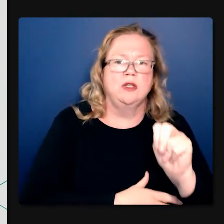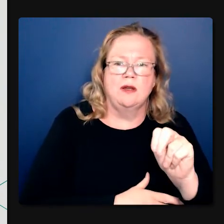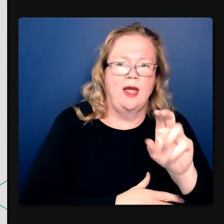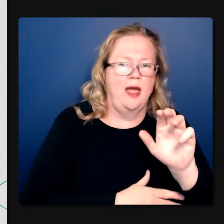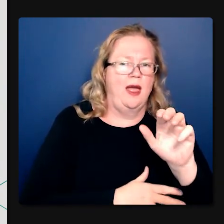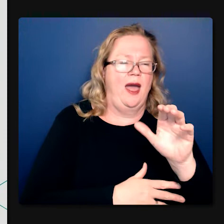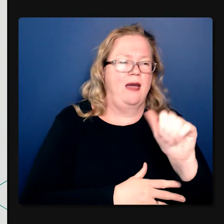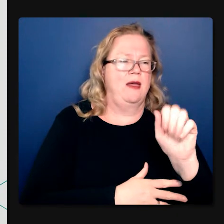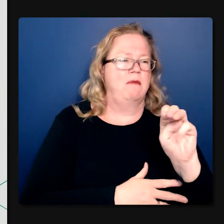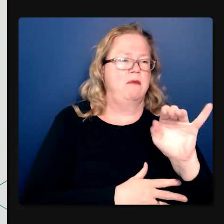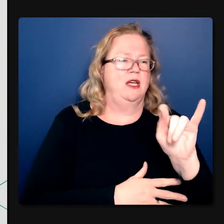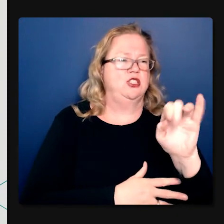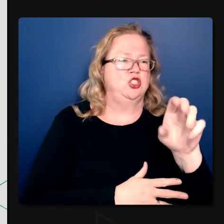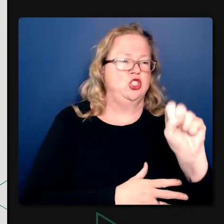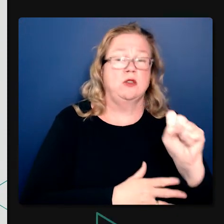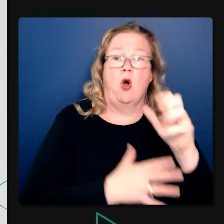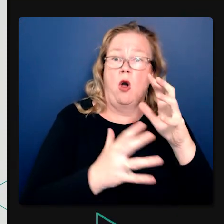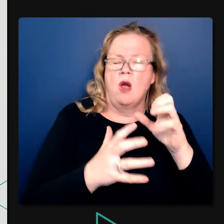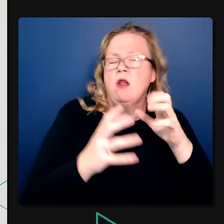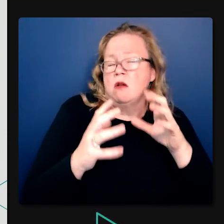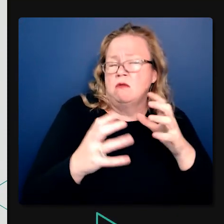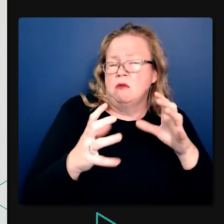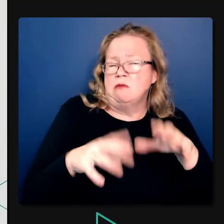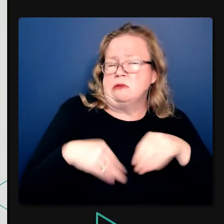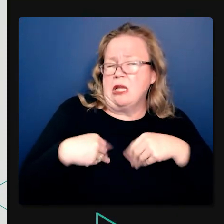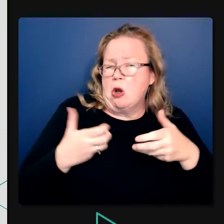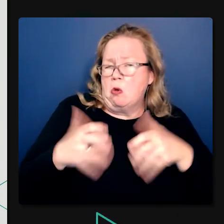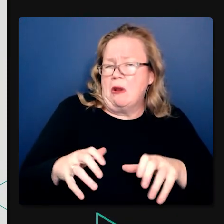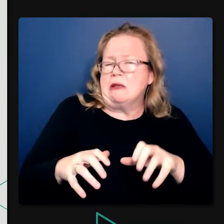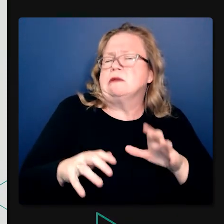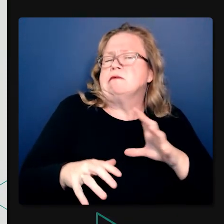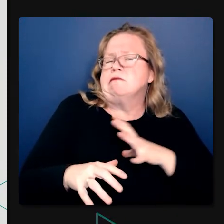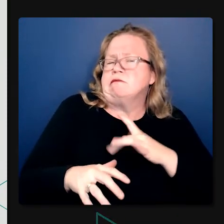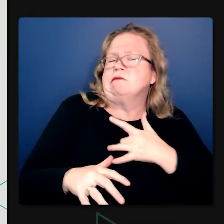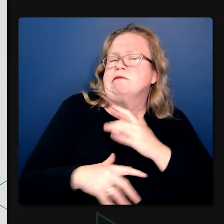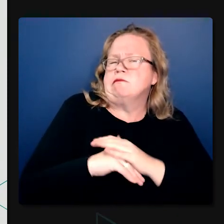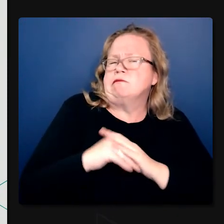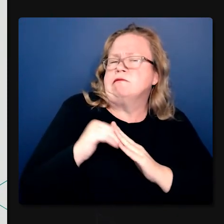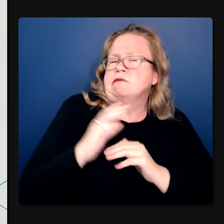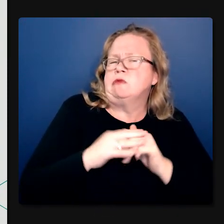We want partners that are comfortable with taking risks inherent in a new technology space.